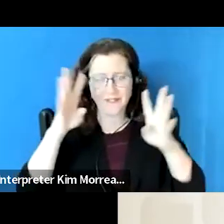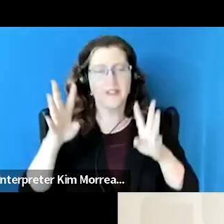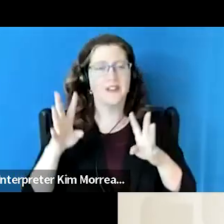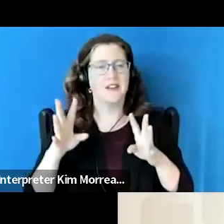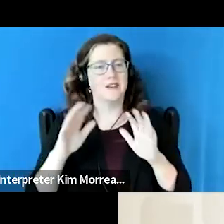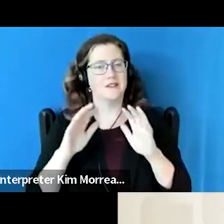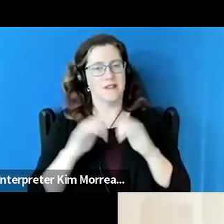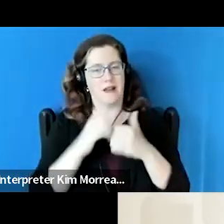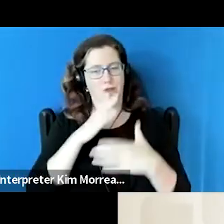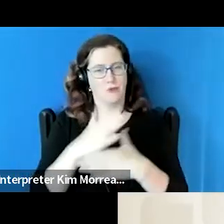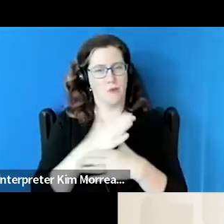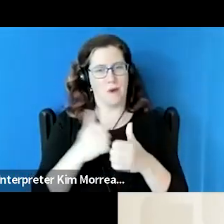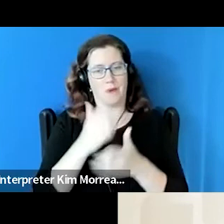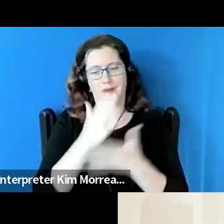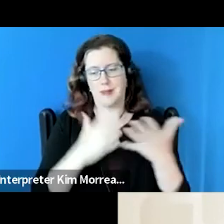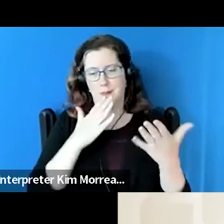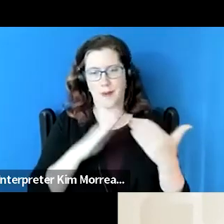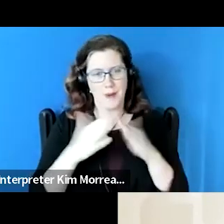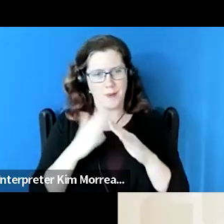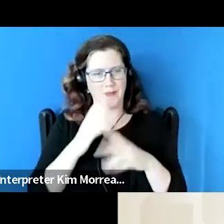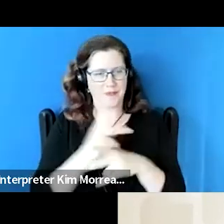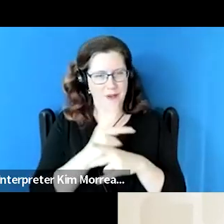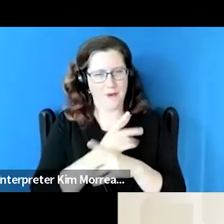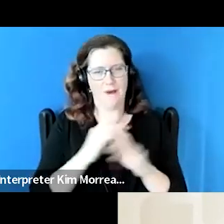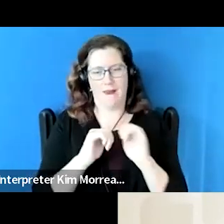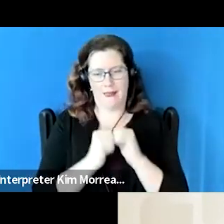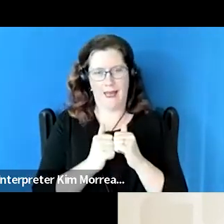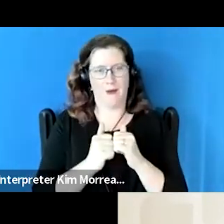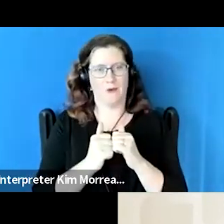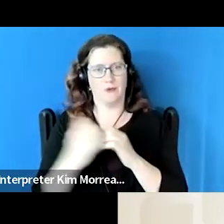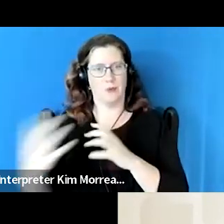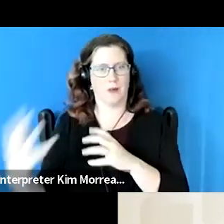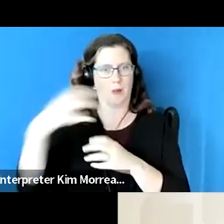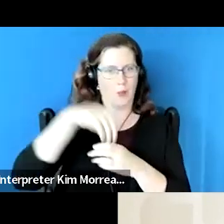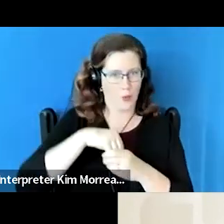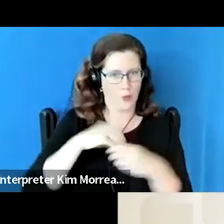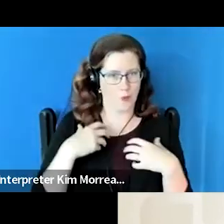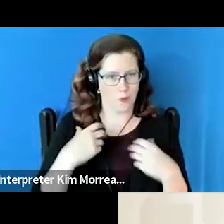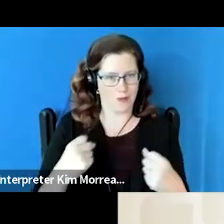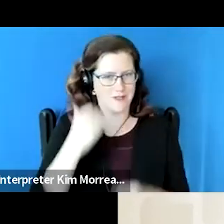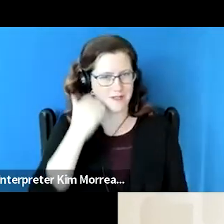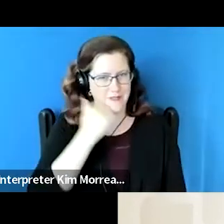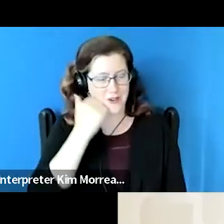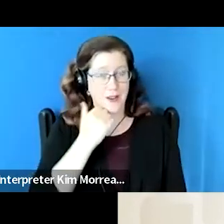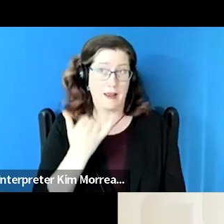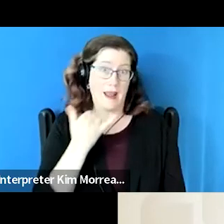with some of our community partners to find ways to bring wellness in, or now virtually because again,